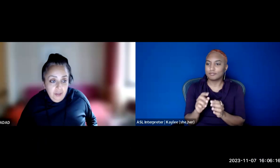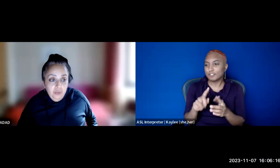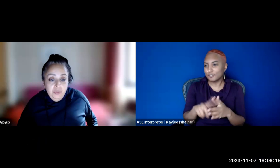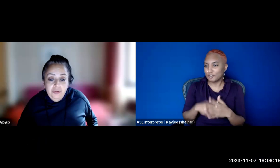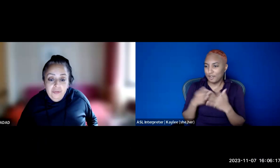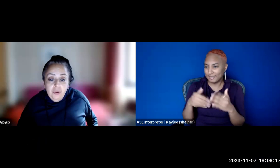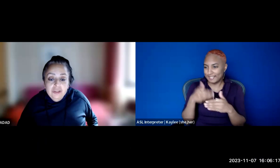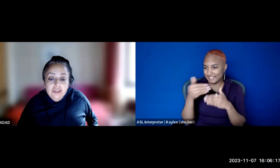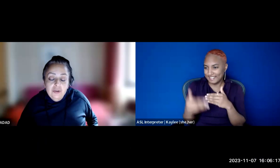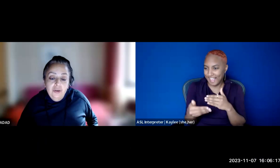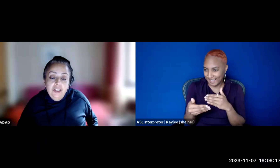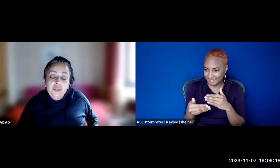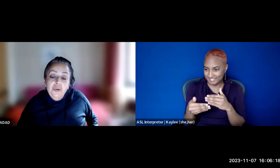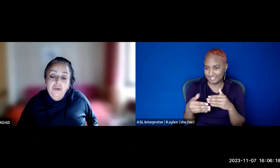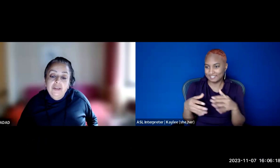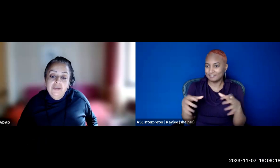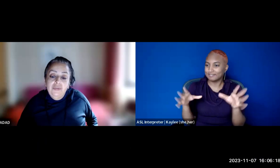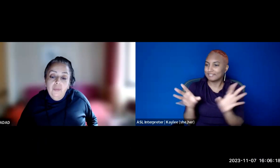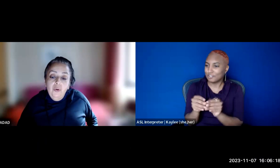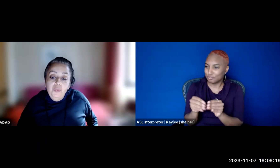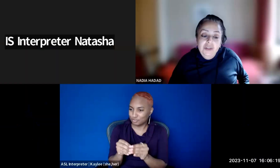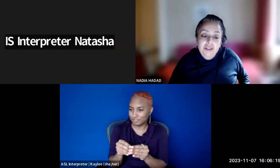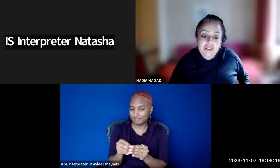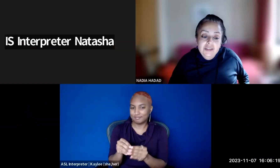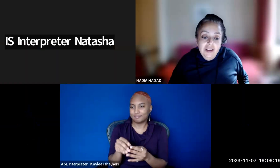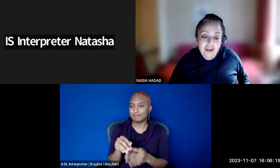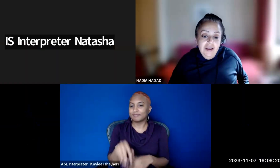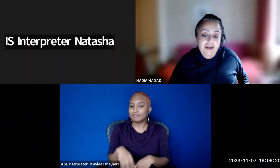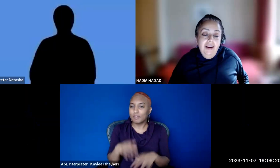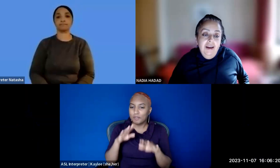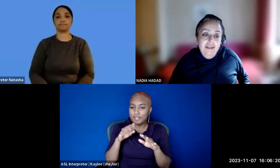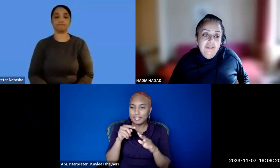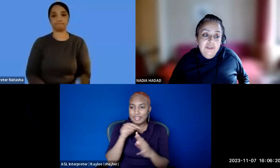that will be focused on experience from OPDs and alliances.